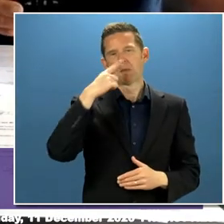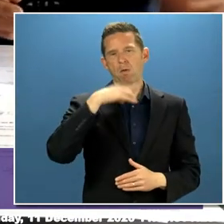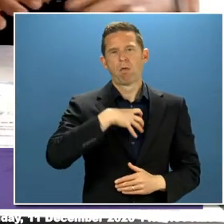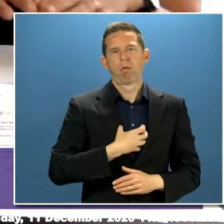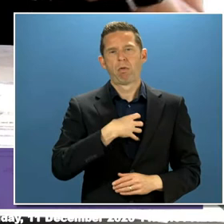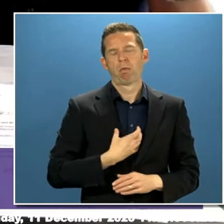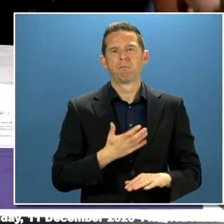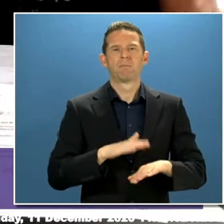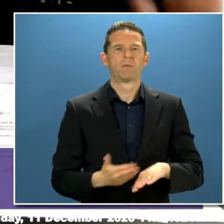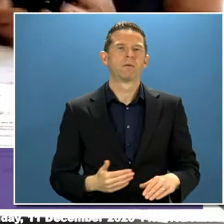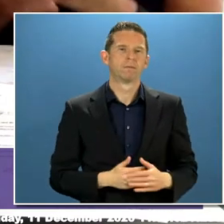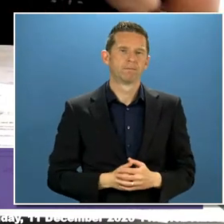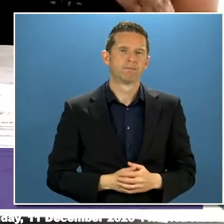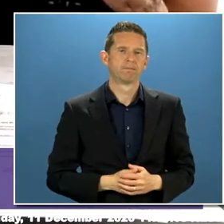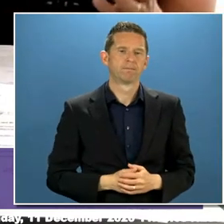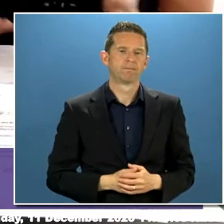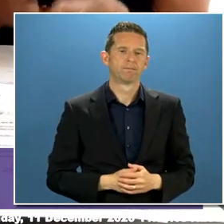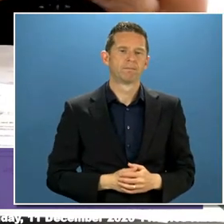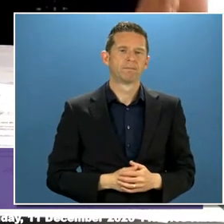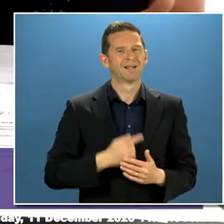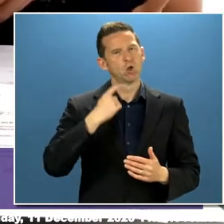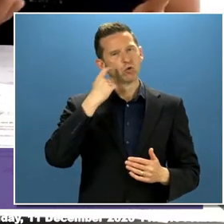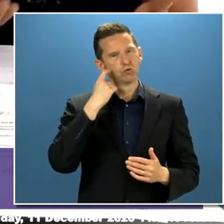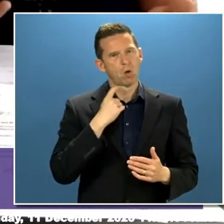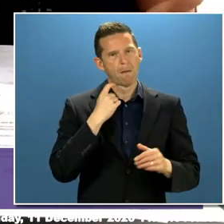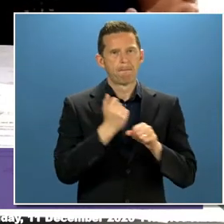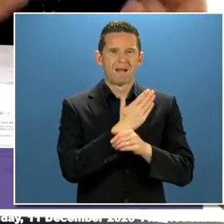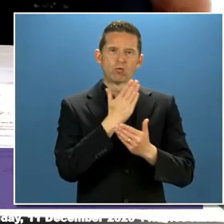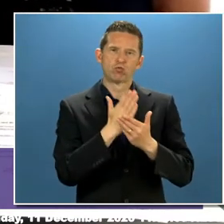So we are trying to put it into the context of the whole organisation's success.